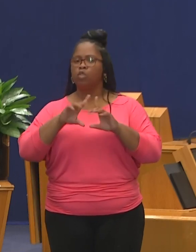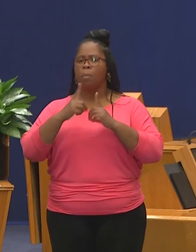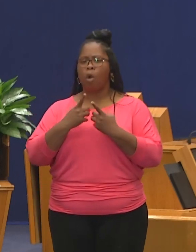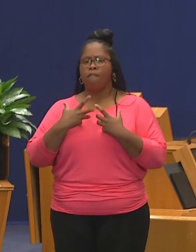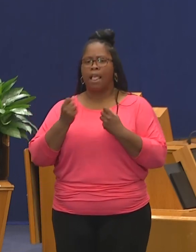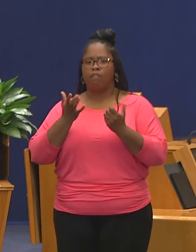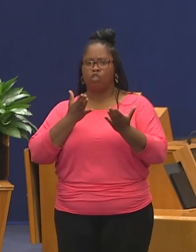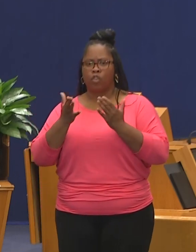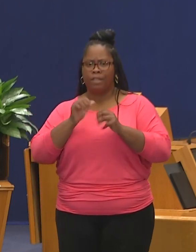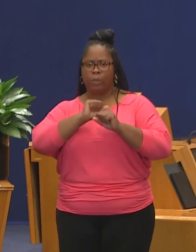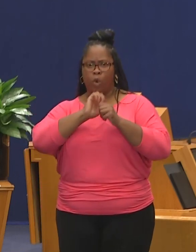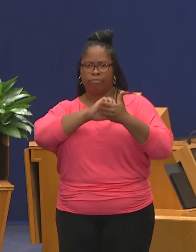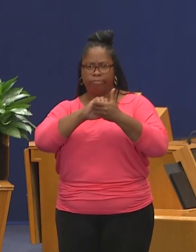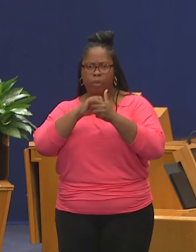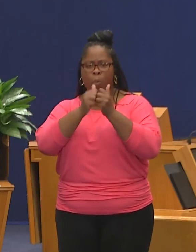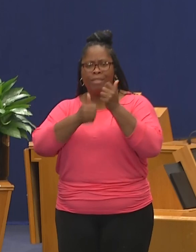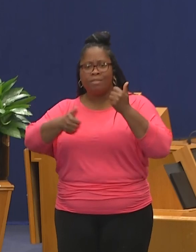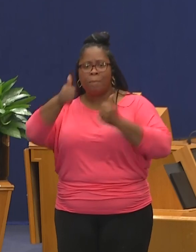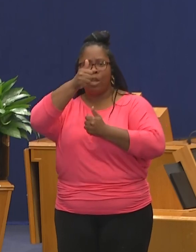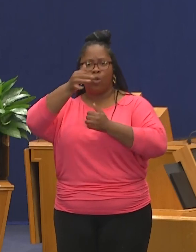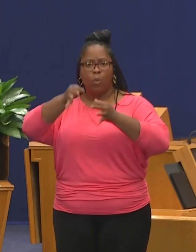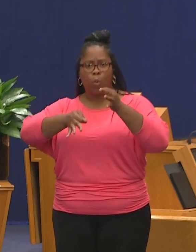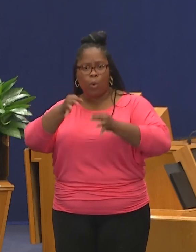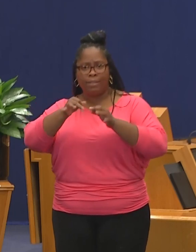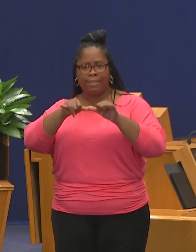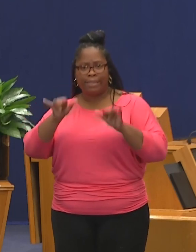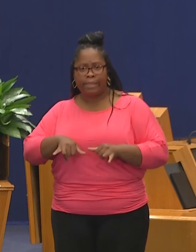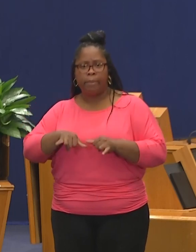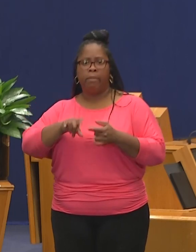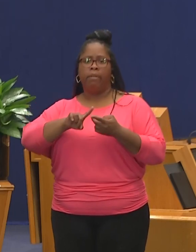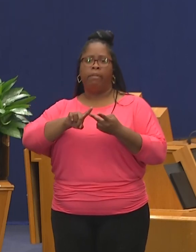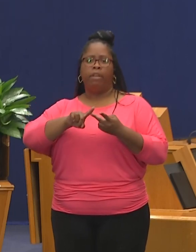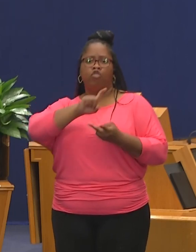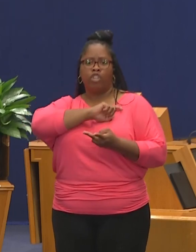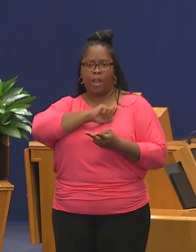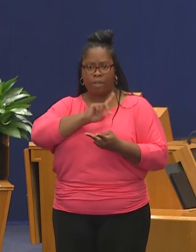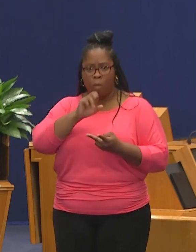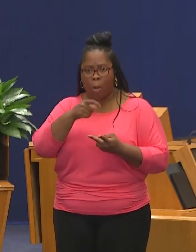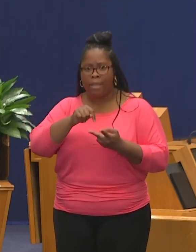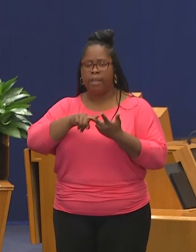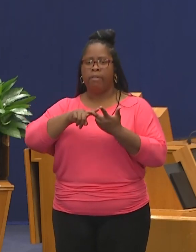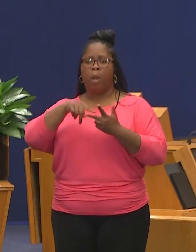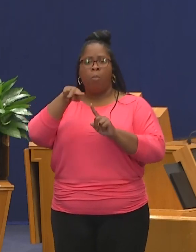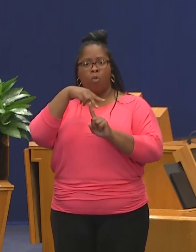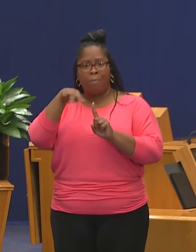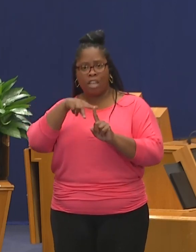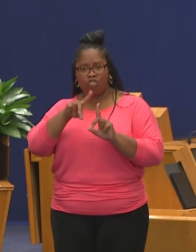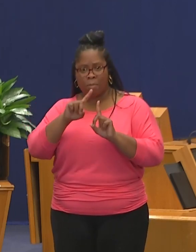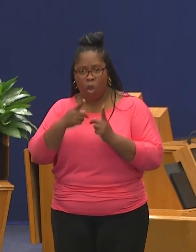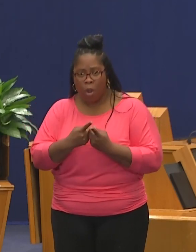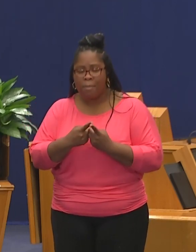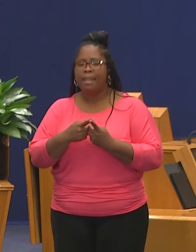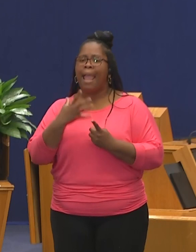ENVIRONMENT. HAS BEEN WORKING IN PARTNERSHIP WITH THE SUPERIOR COURT SYSTEM,